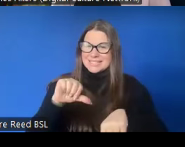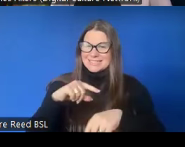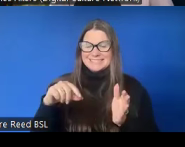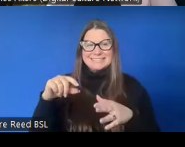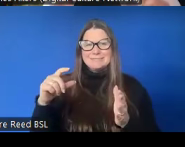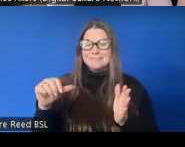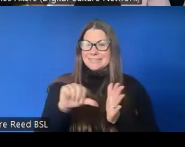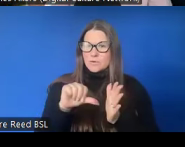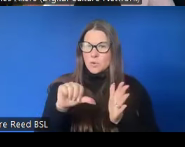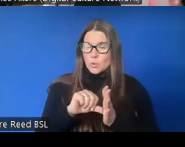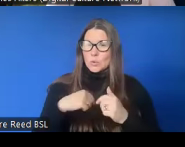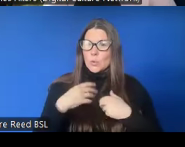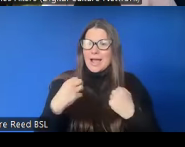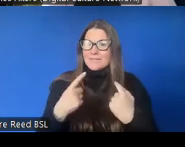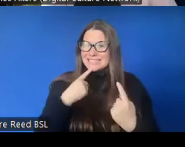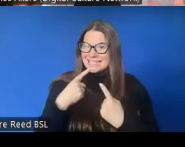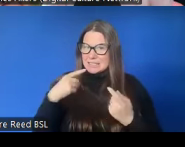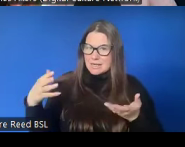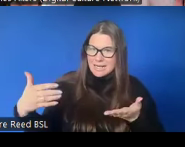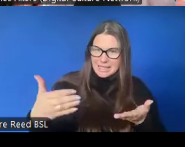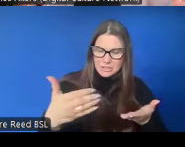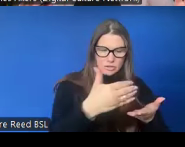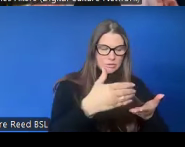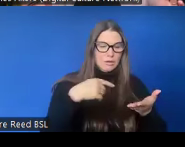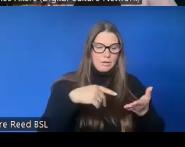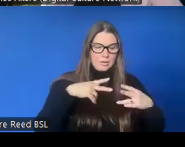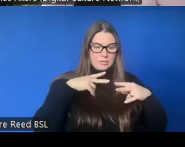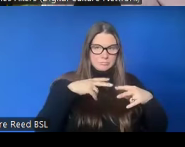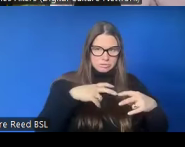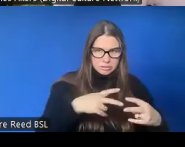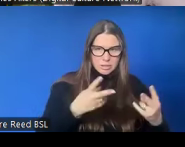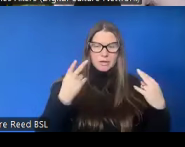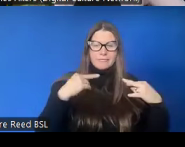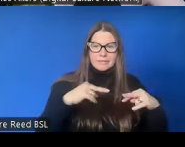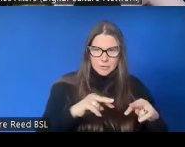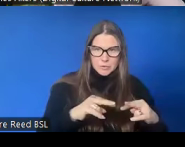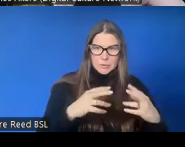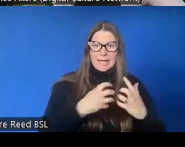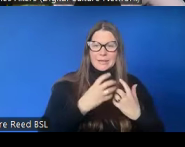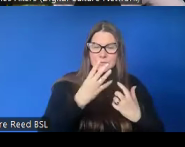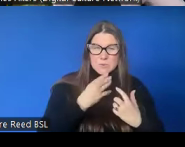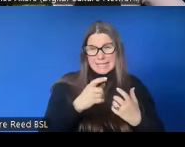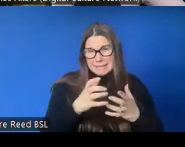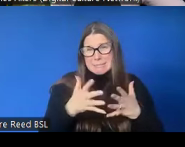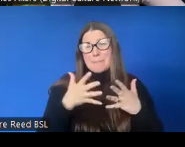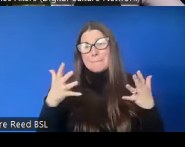we're now going to review it all and see where we can make some efficiencies. It's a big piece of work, but the amount of time